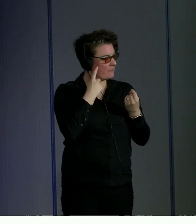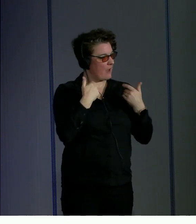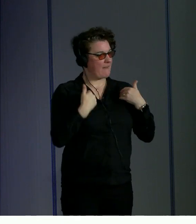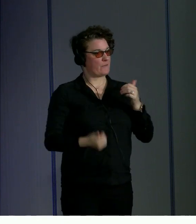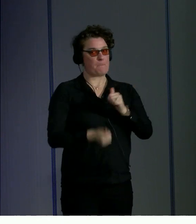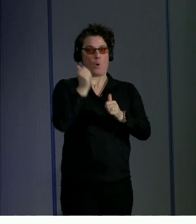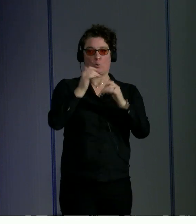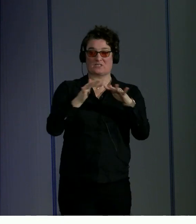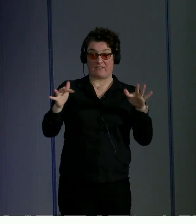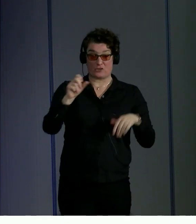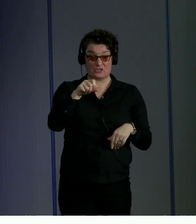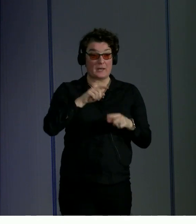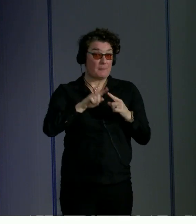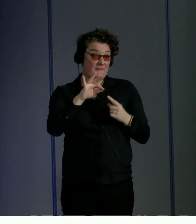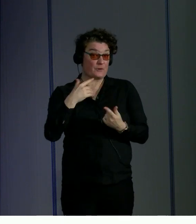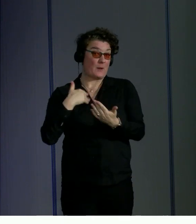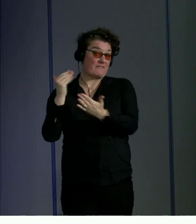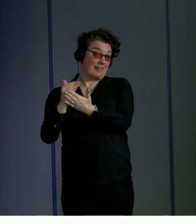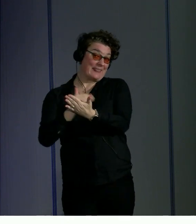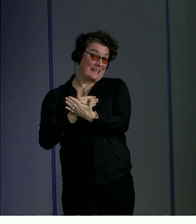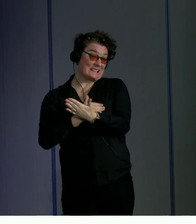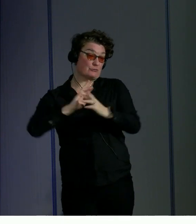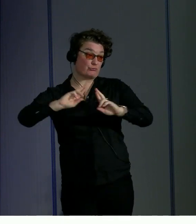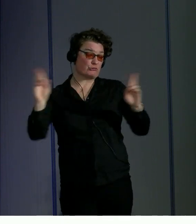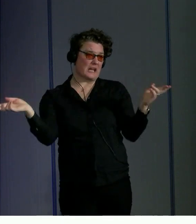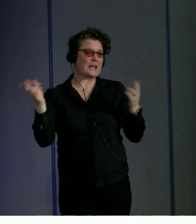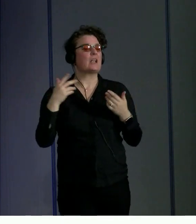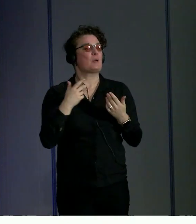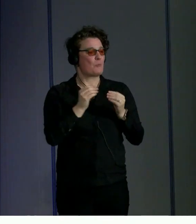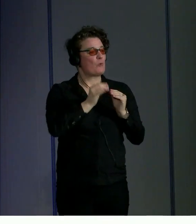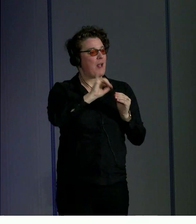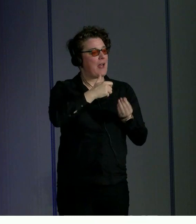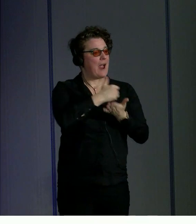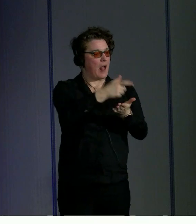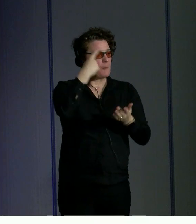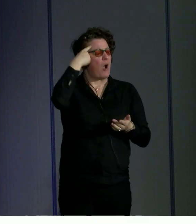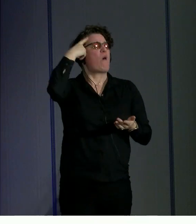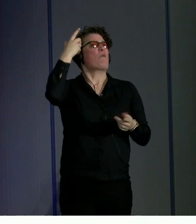have a list, it kind of prompts you to say, oh yes, there's another person. There's another